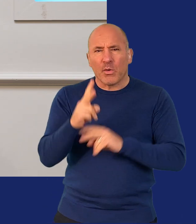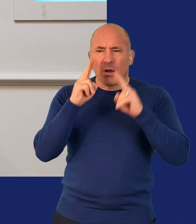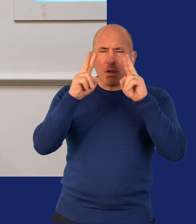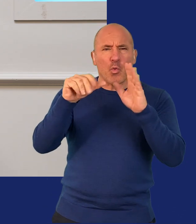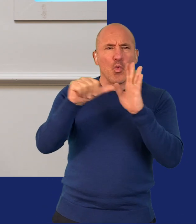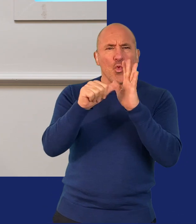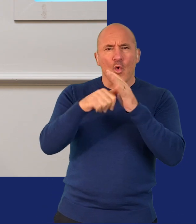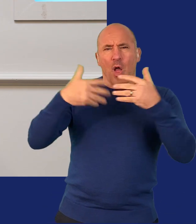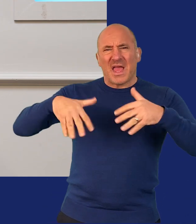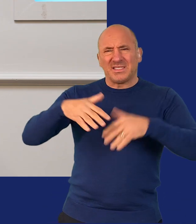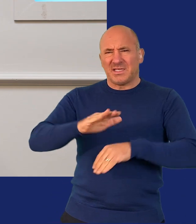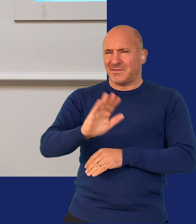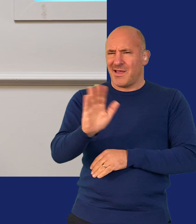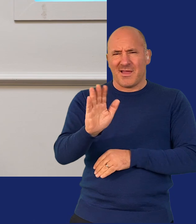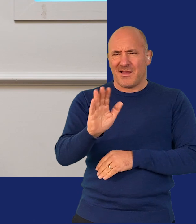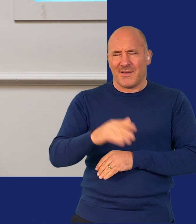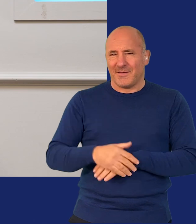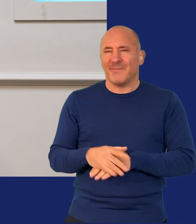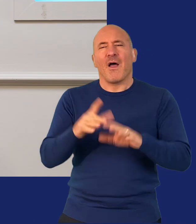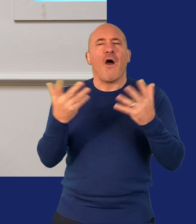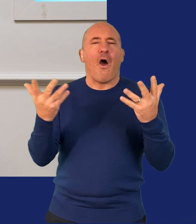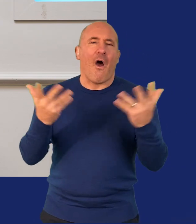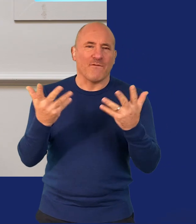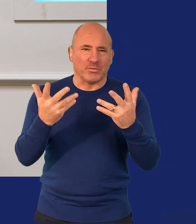proportion of their staff and volunteers, uh, have sight loss, but